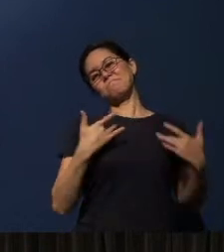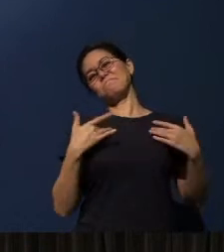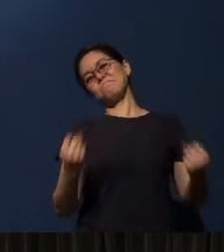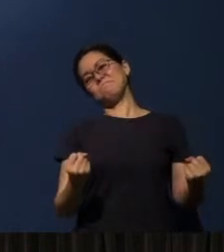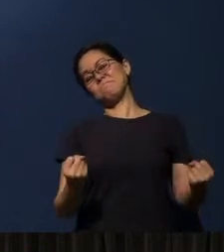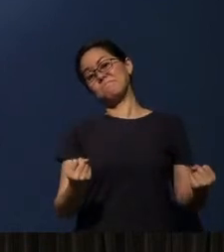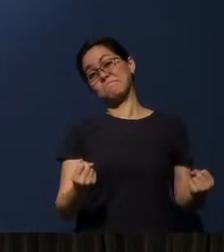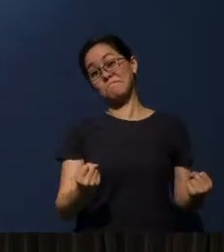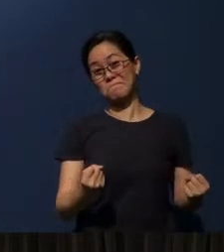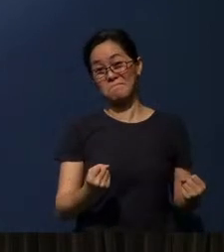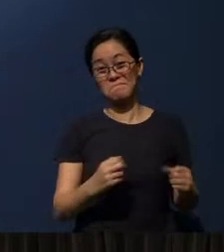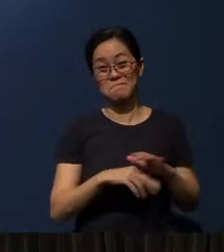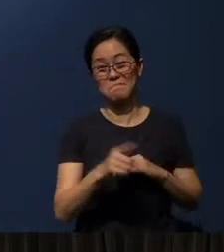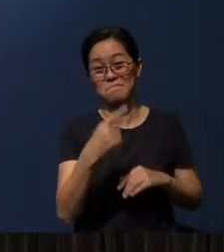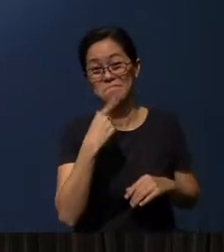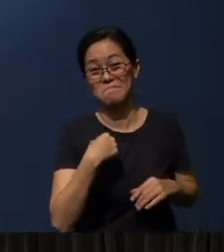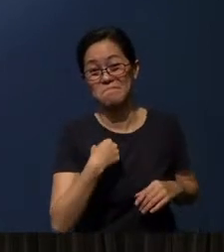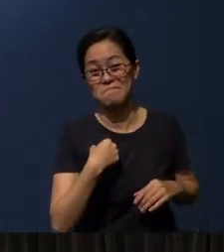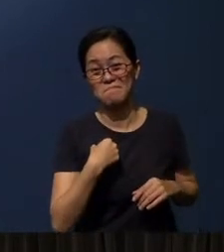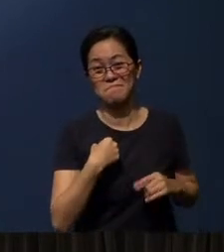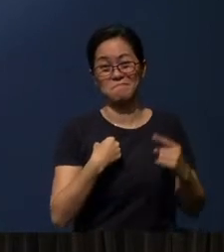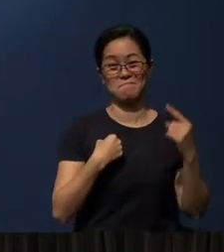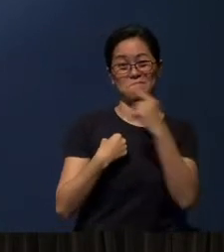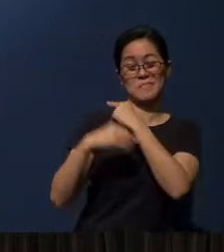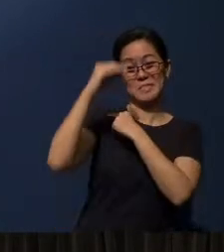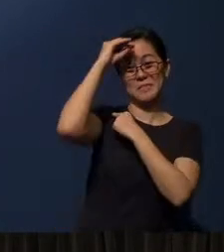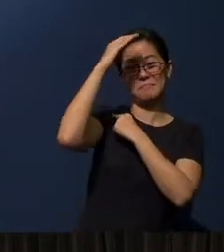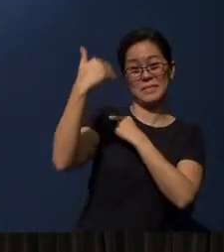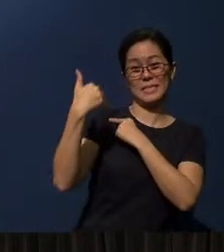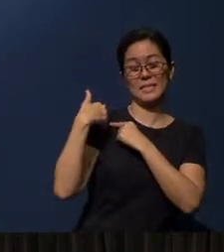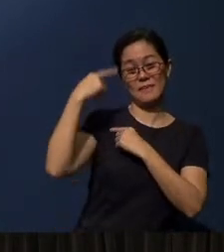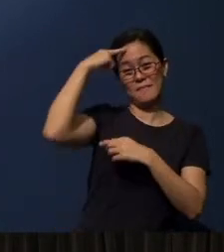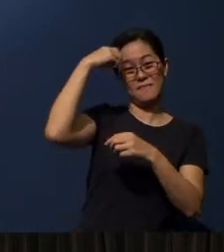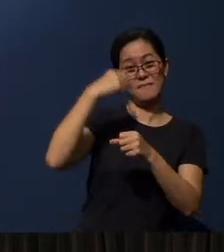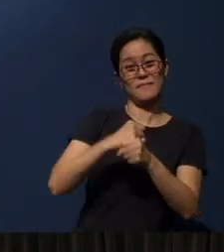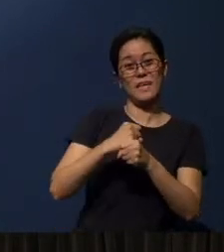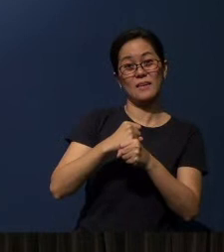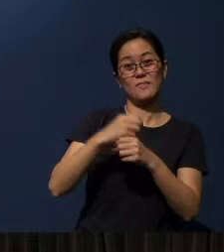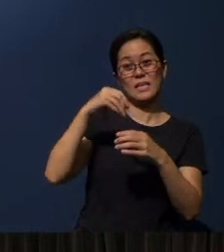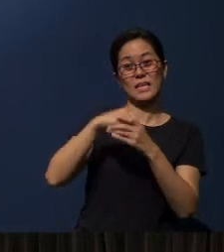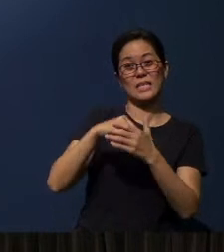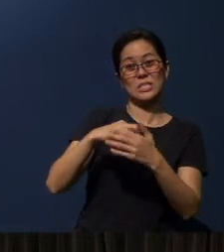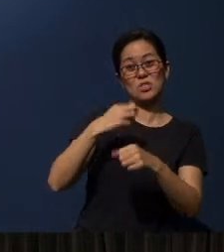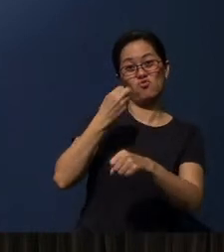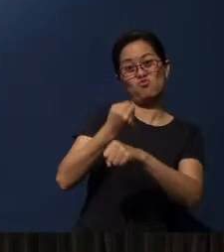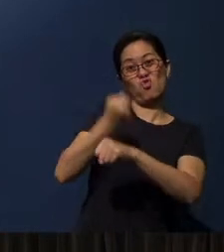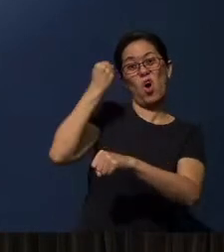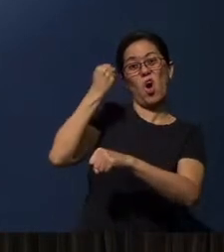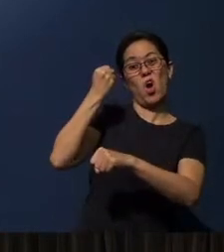unless you're telling me that that man has faith in that rock on the opposite side,